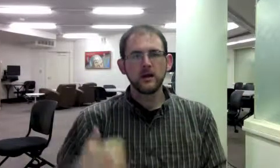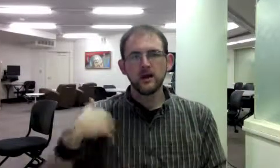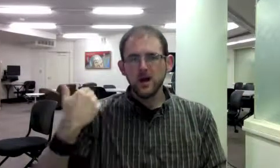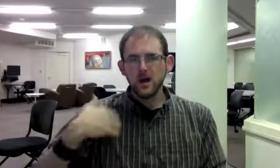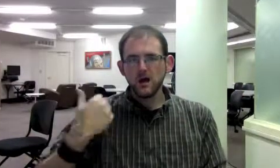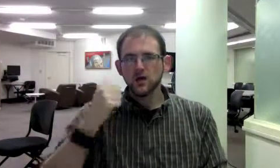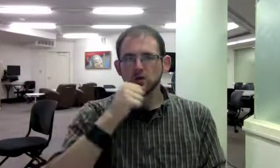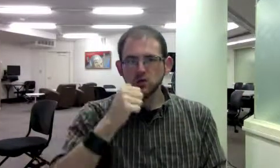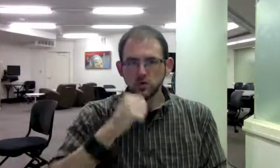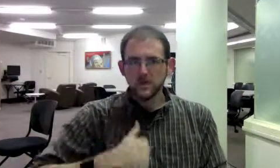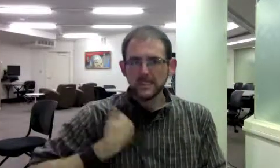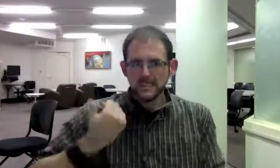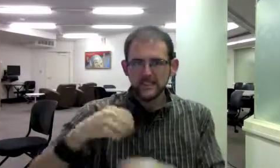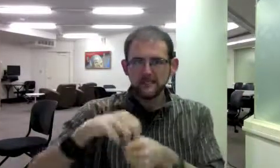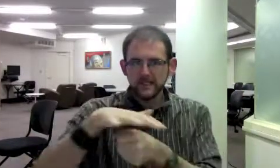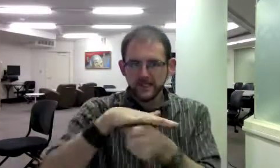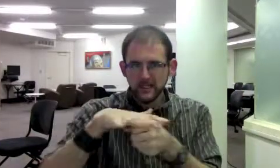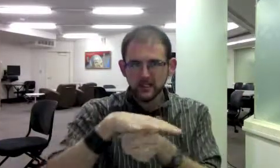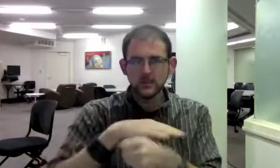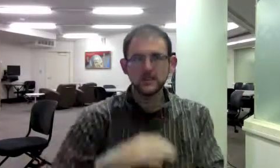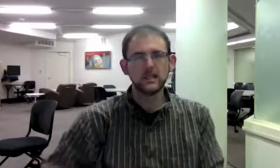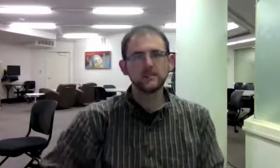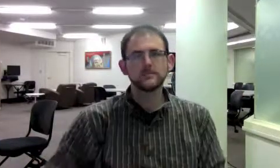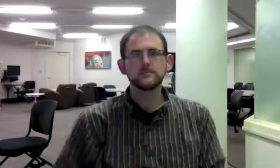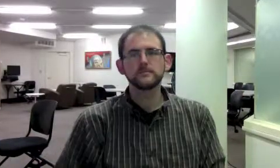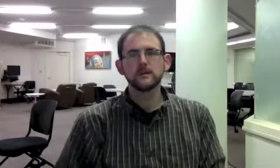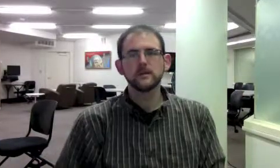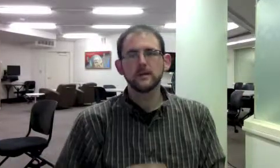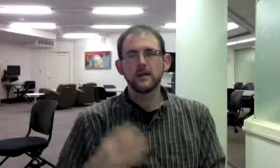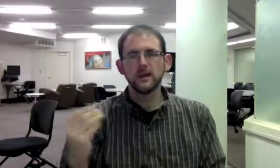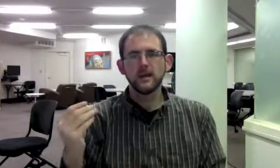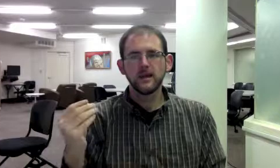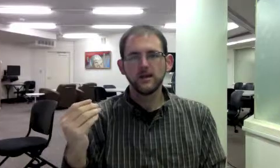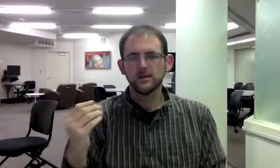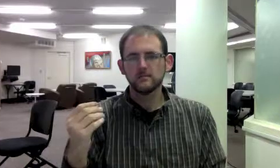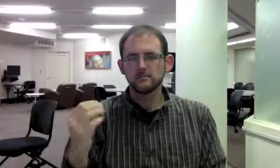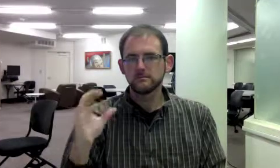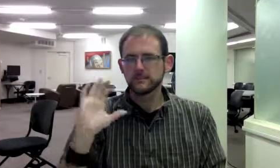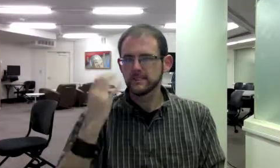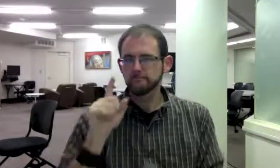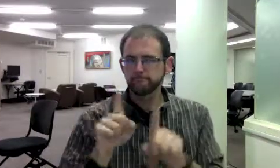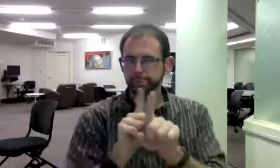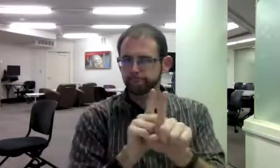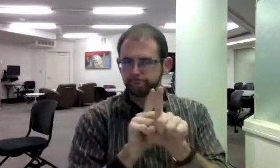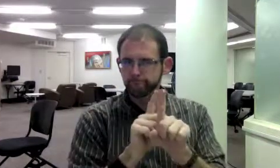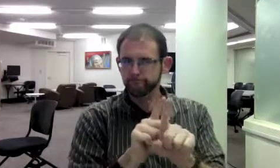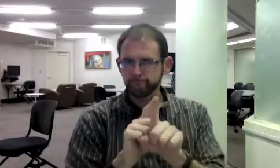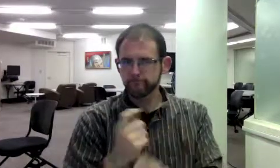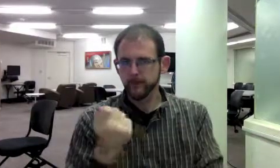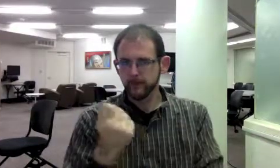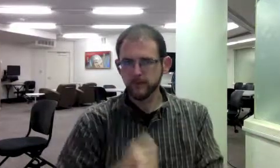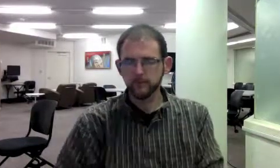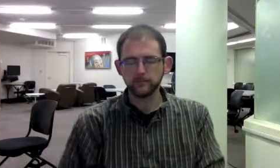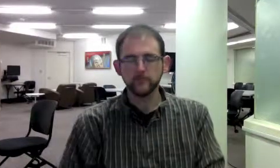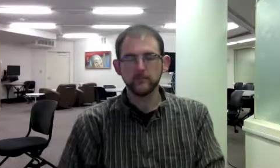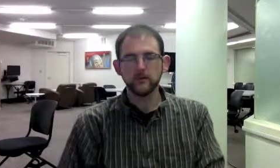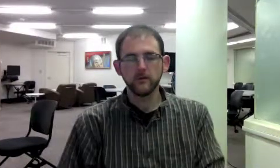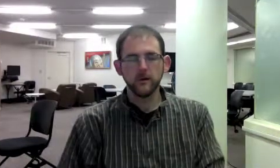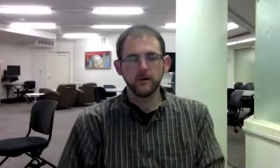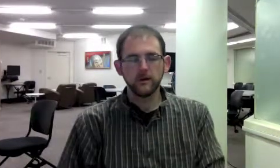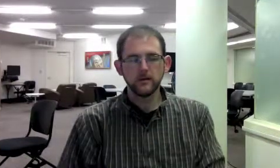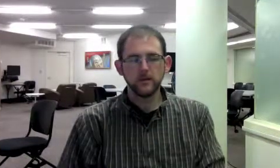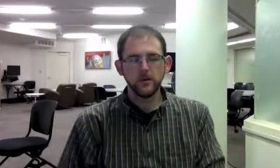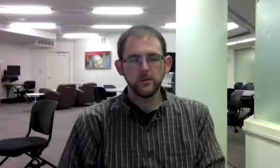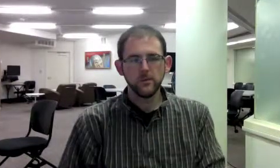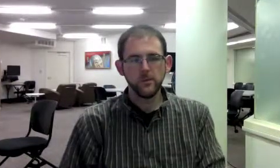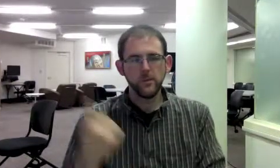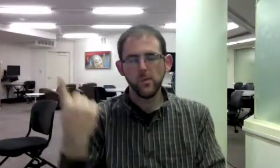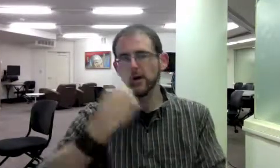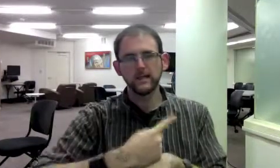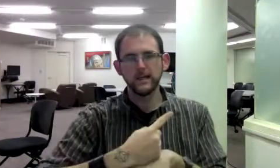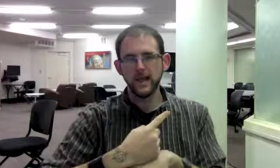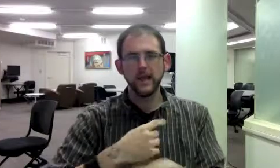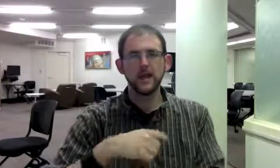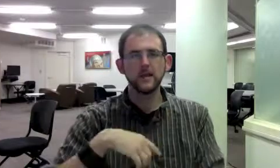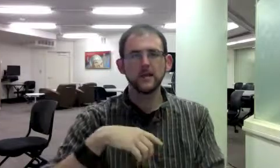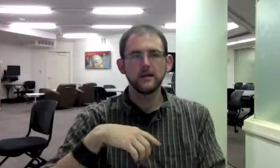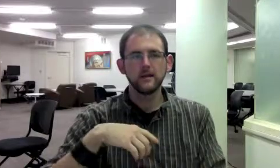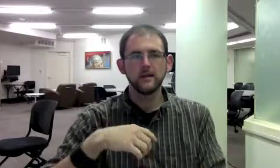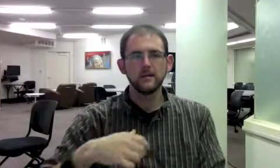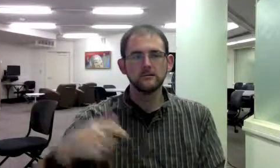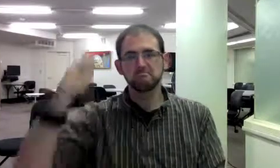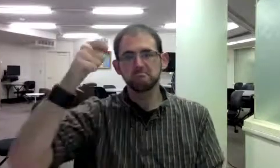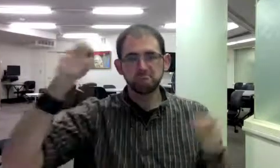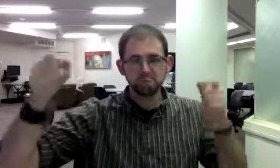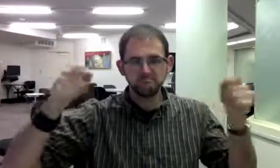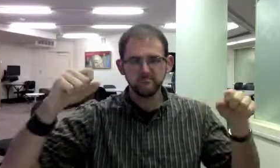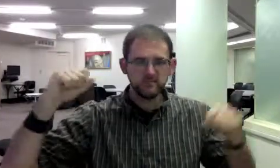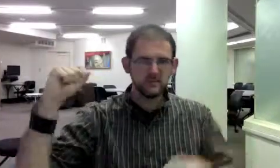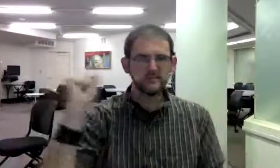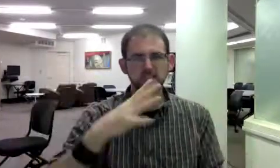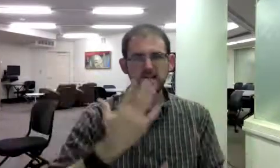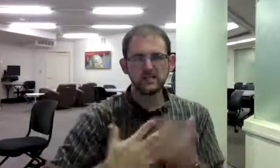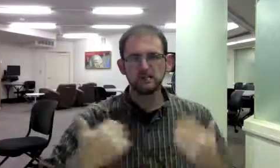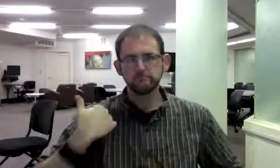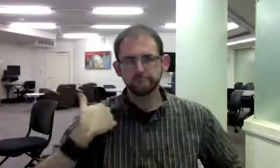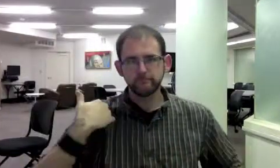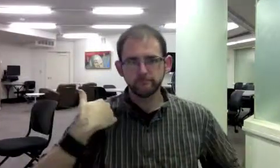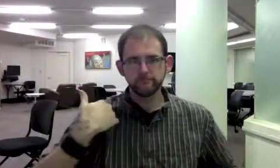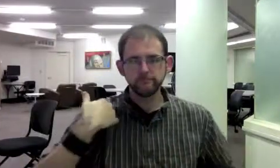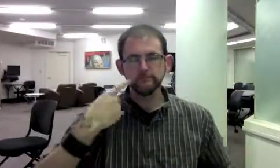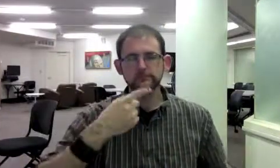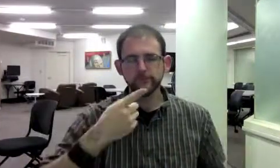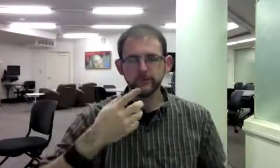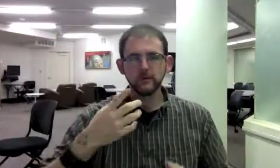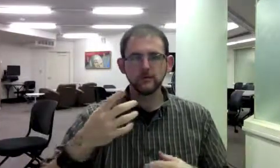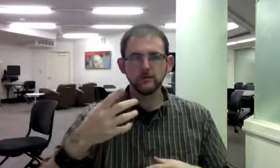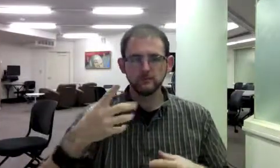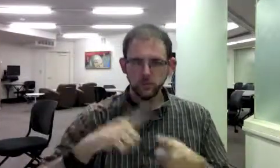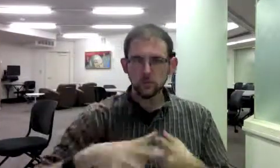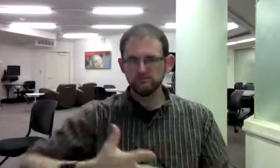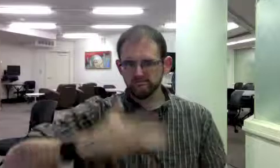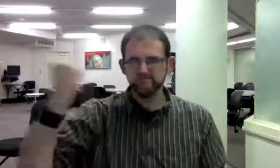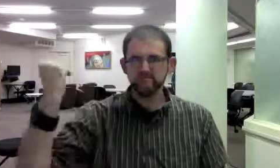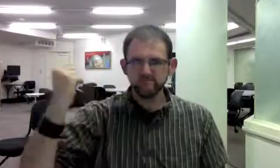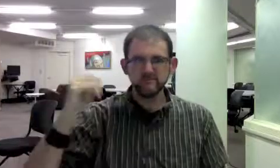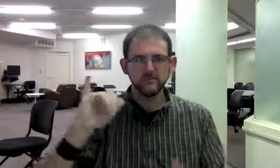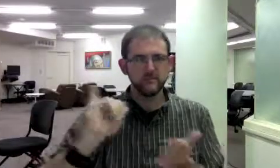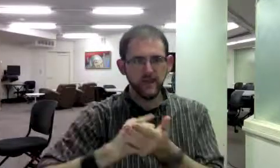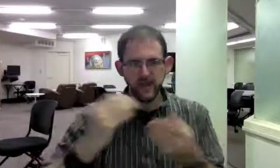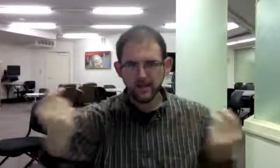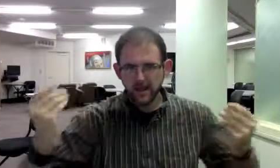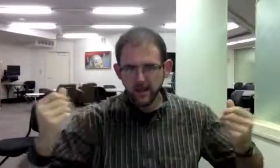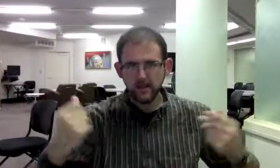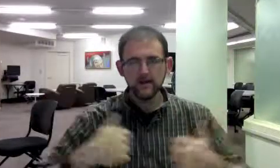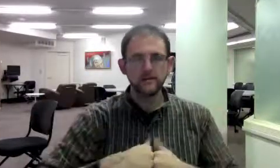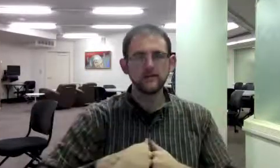There's also a young girl who lives in the area and follows him around. One day, the warlord sends a few soldiers to begin to seize the land.